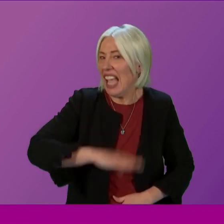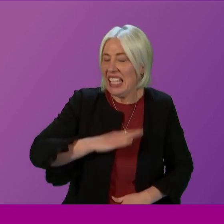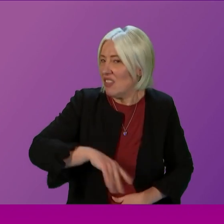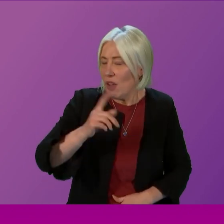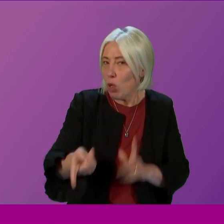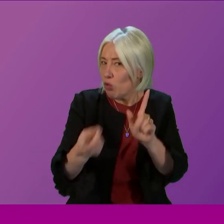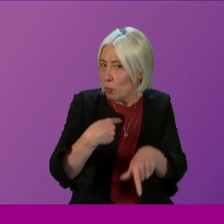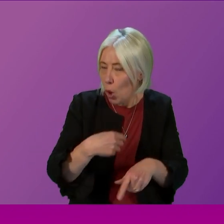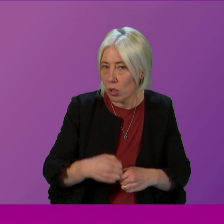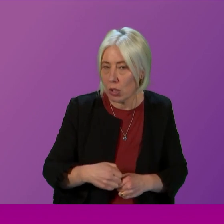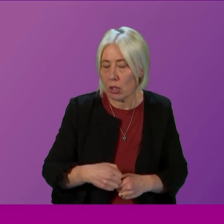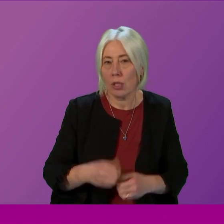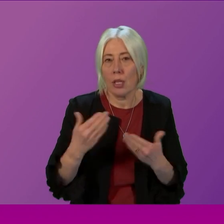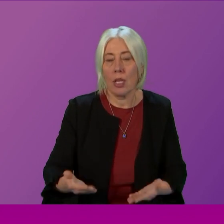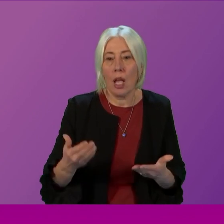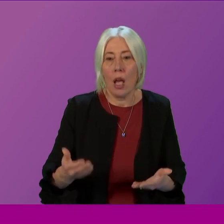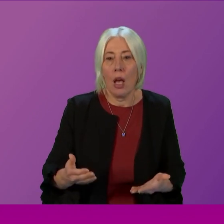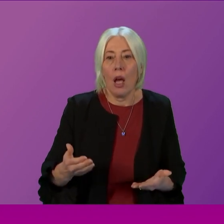Alex Cole-Hamilton has a point of order.